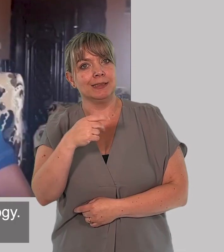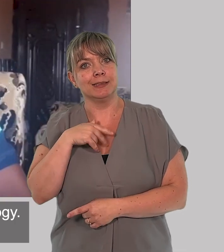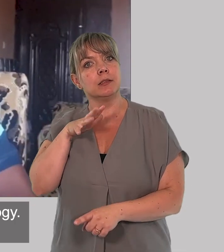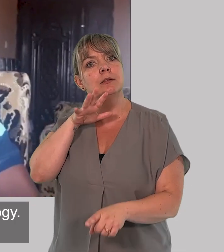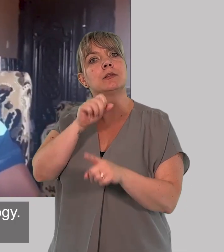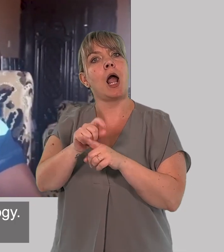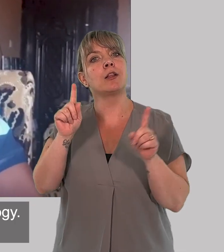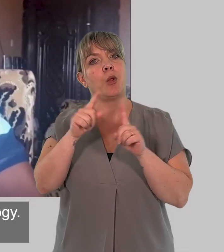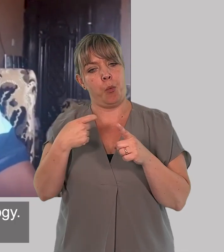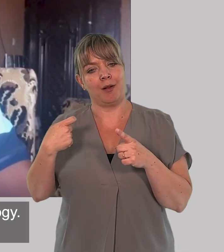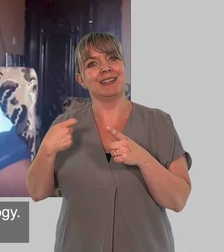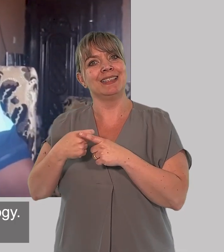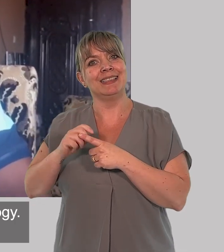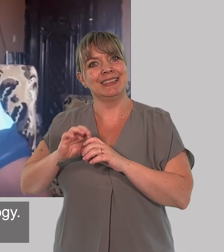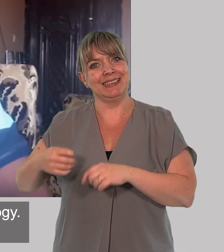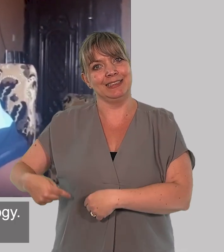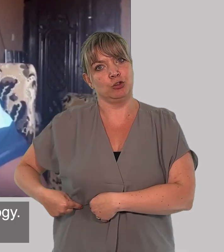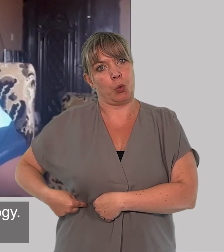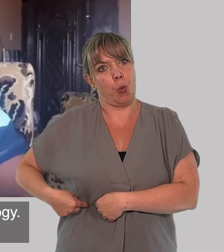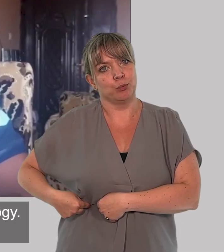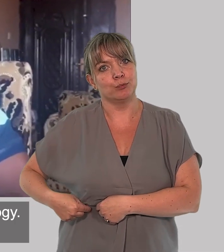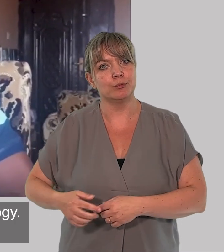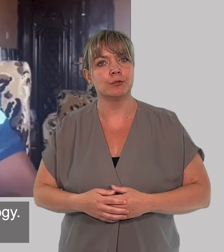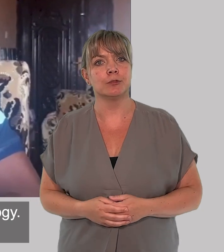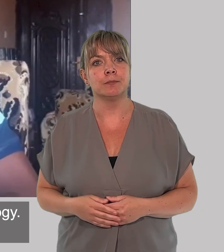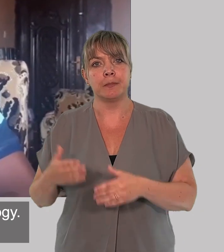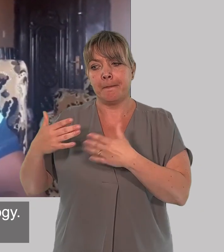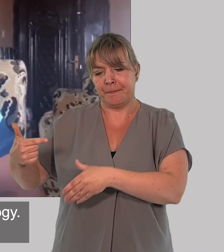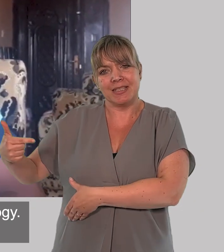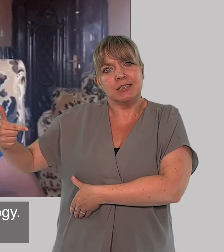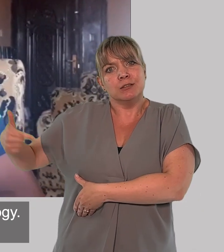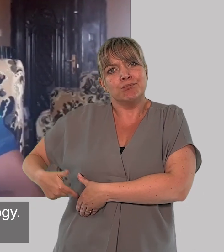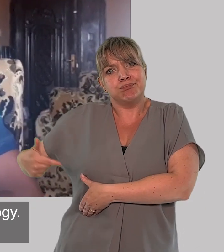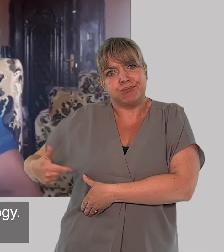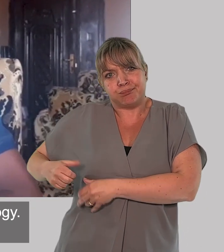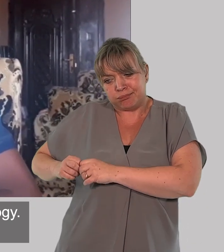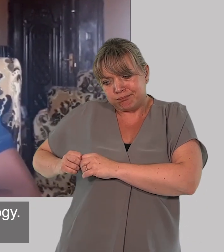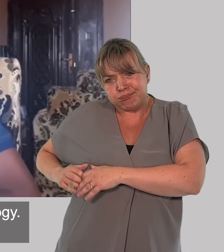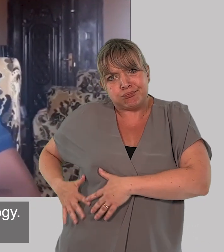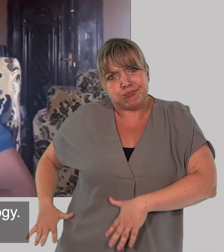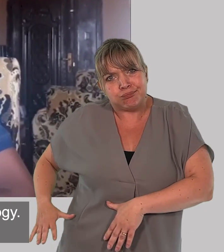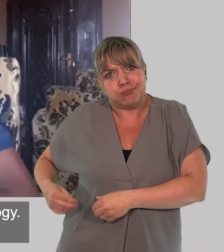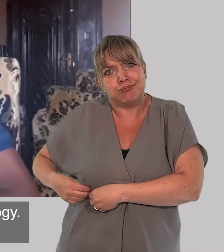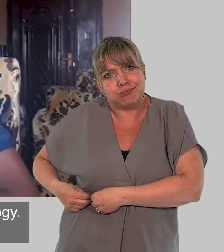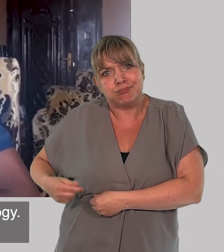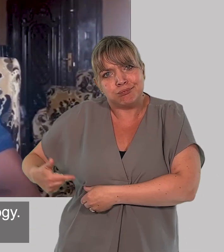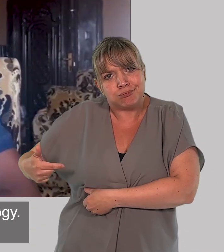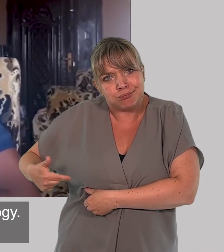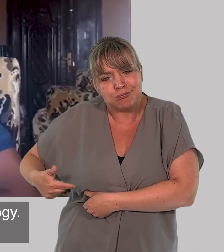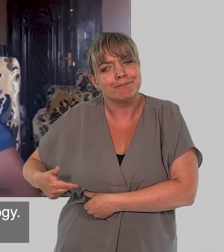It was partially treated with Isotripsin. It is a technology. And eventually, it had to be removed completely;